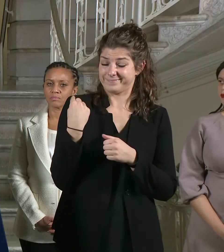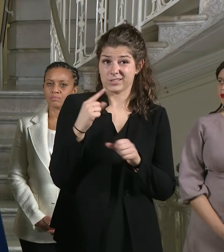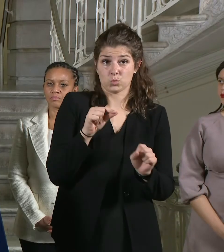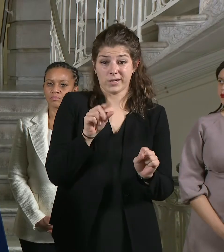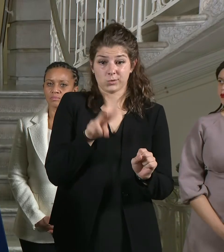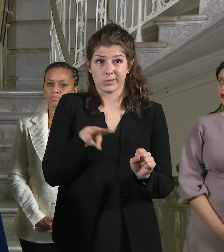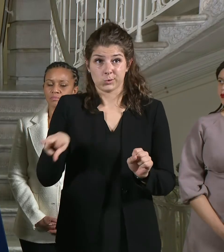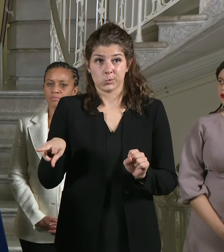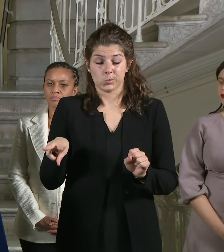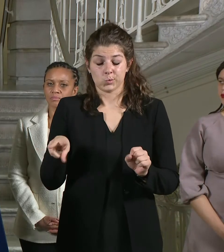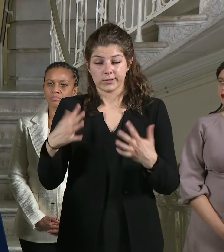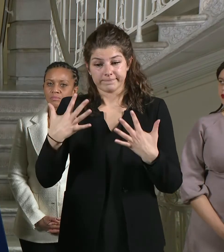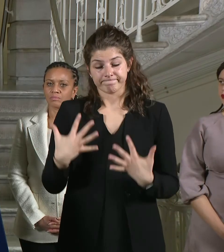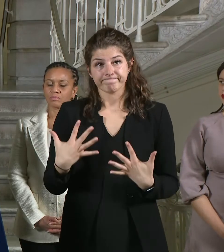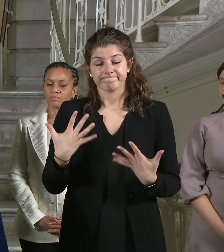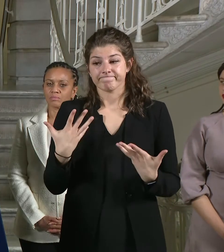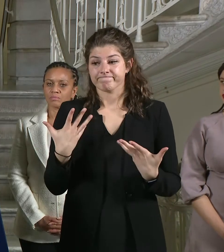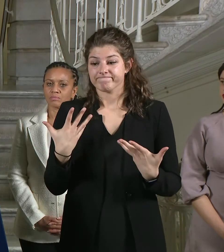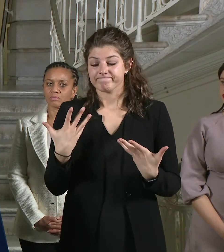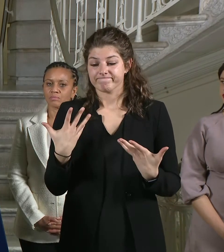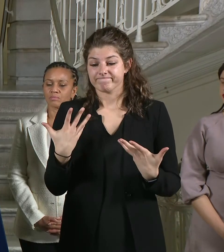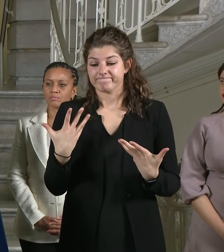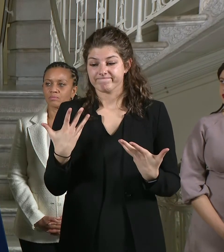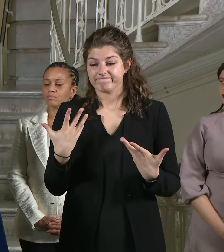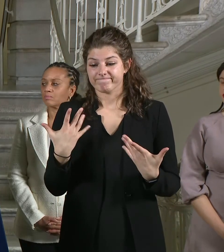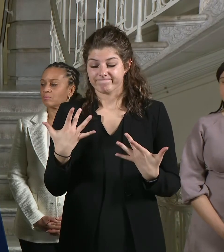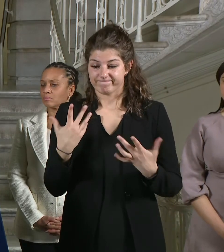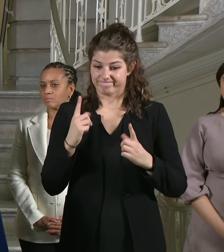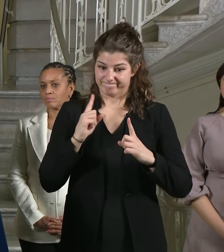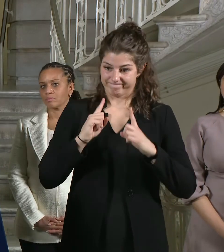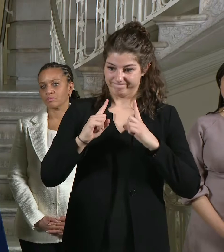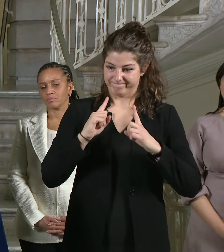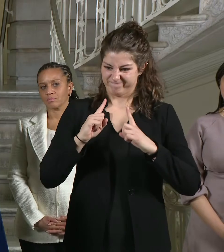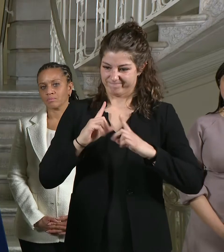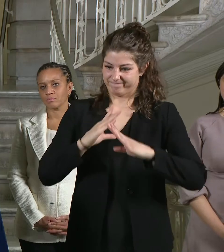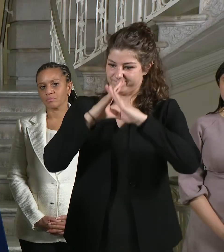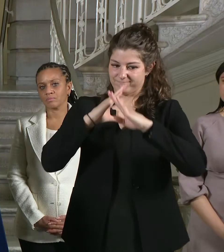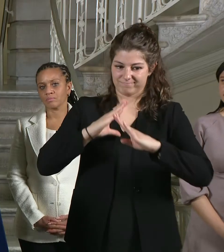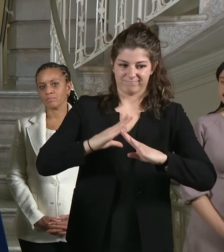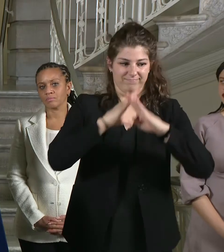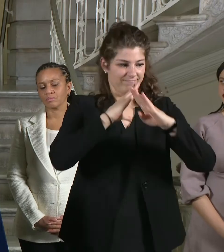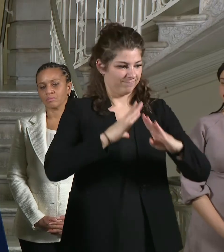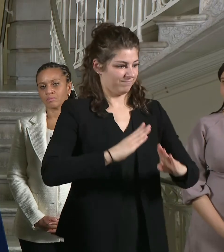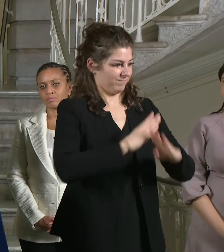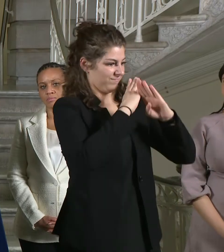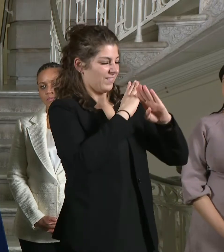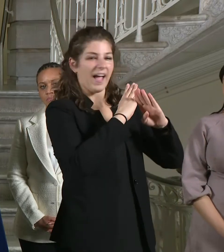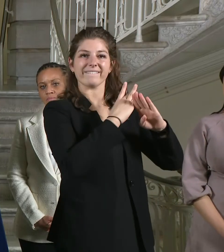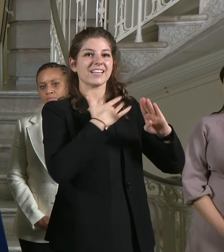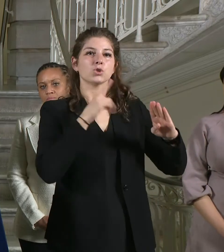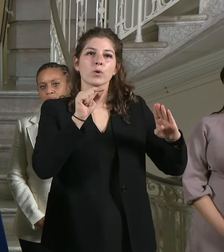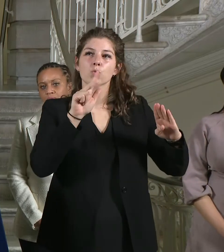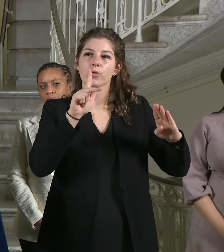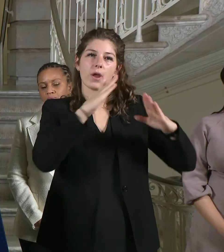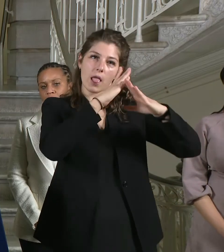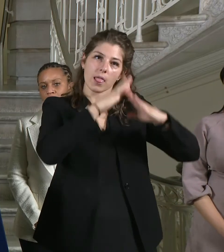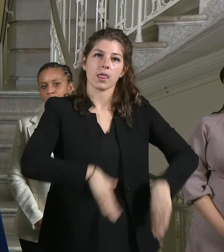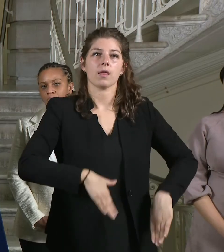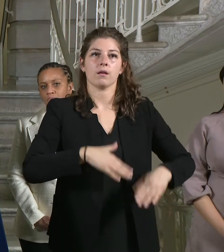FINE WITH ME. I REALLY BELIEVE 2022 UNFORTUNATE LY , IT WAS